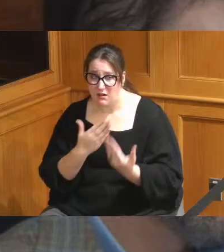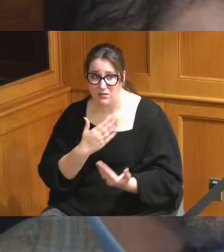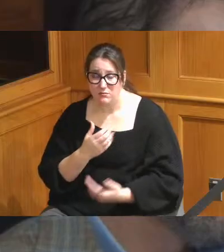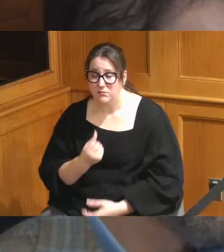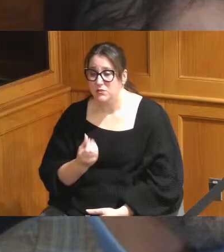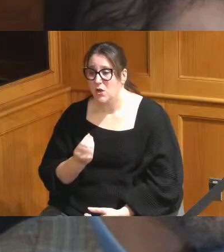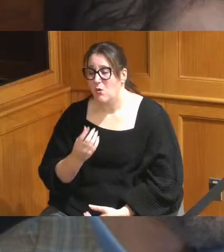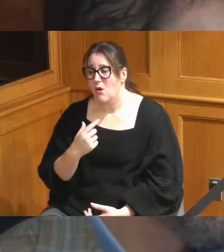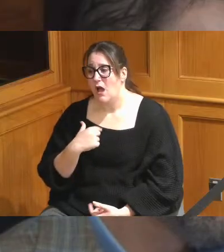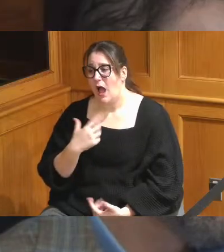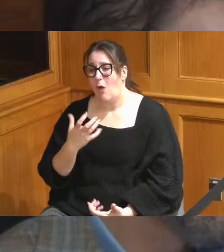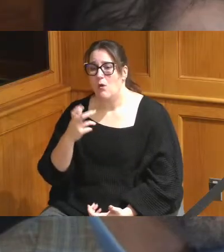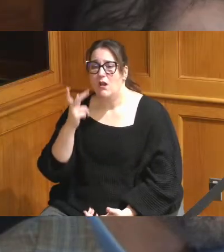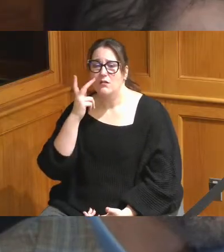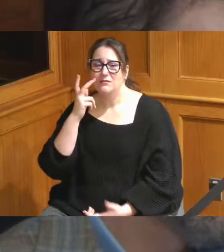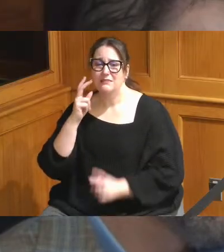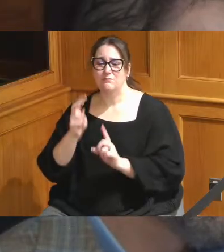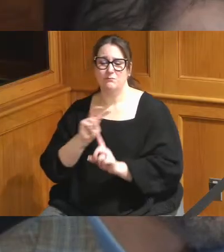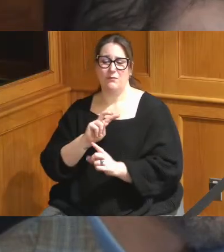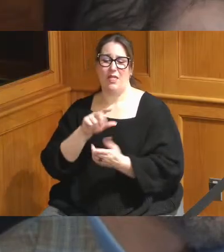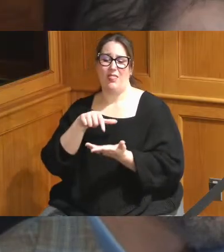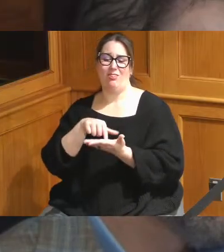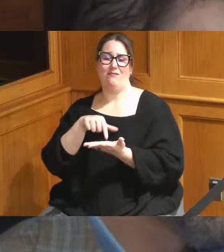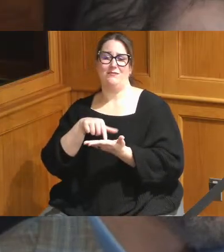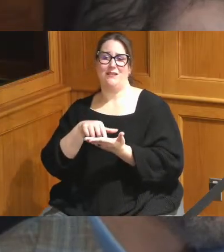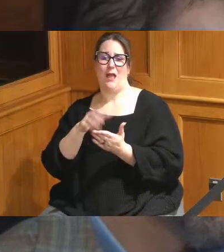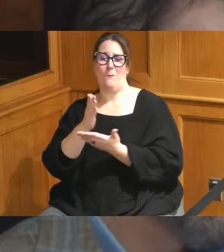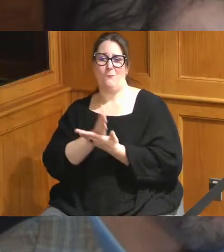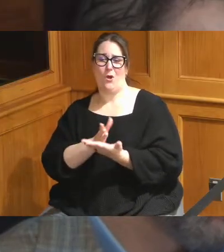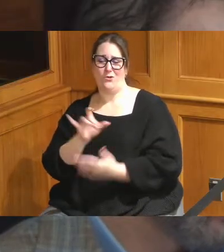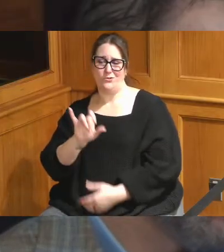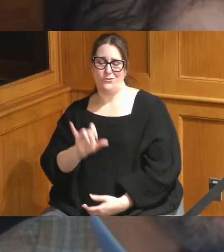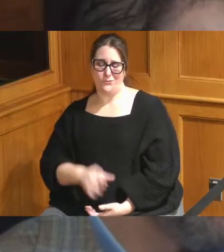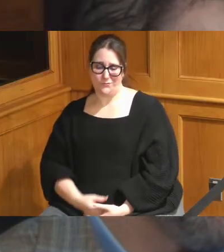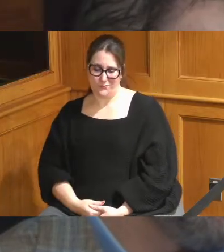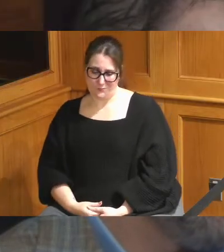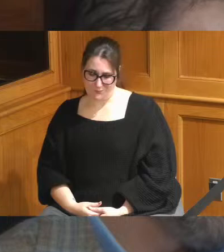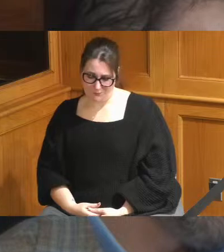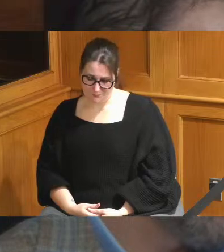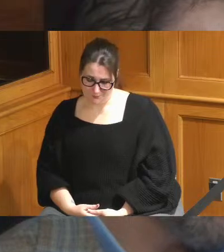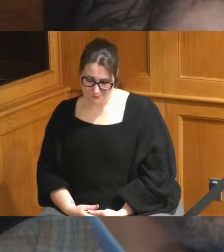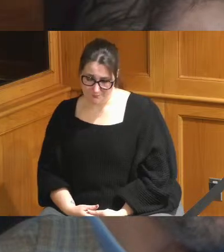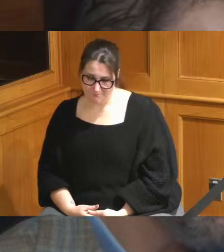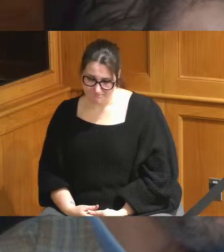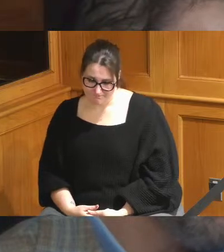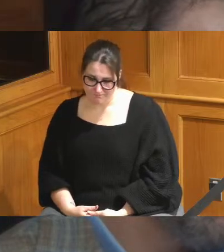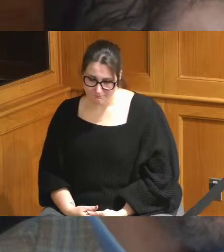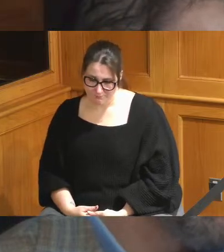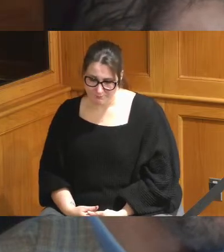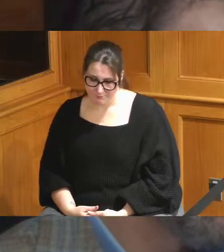the debt part. Um, the other thing I wanted to highlight for you is the freedom center. And I